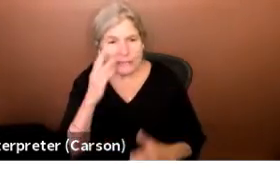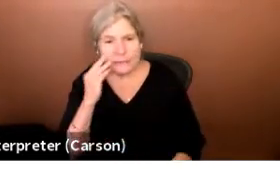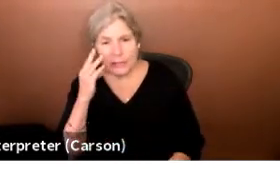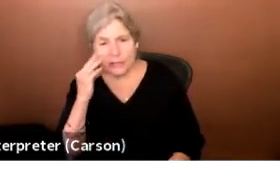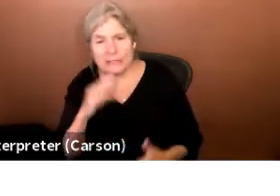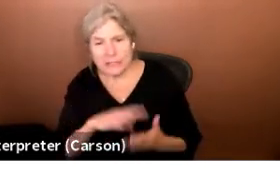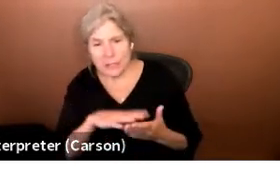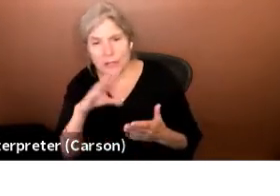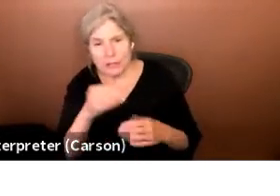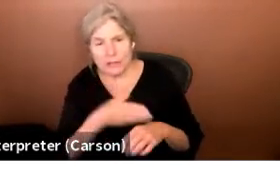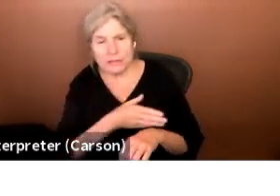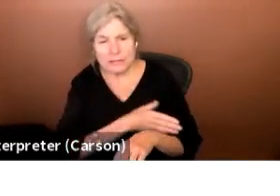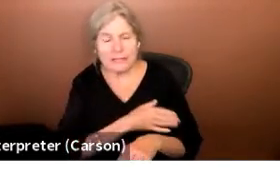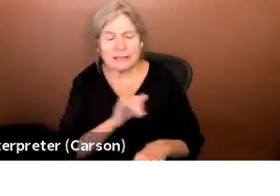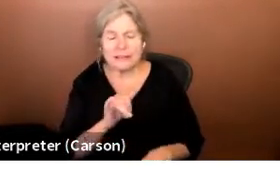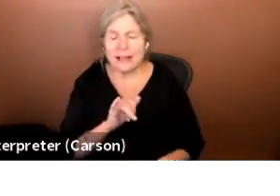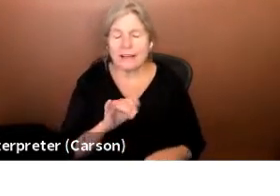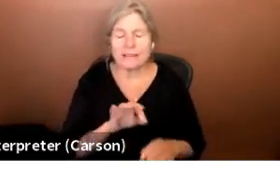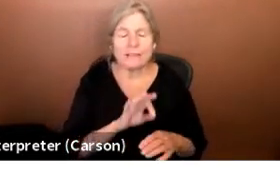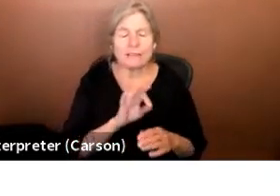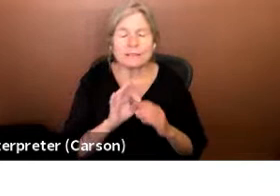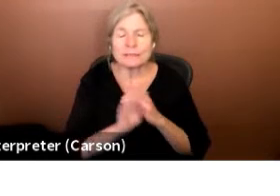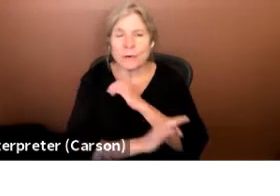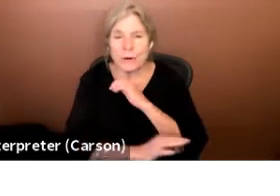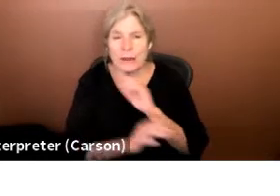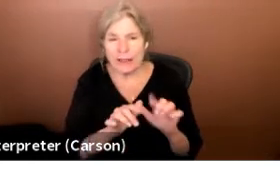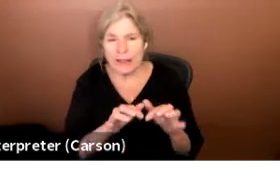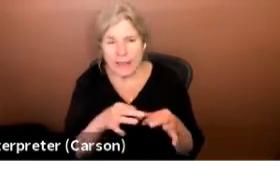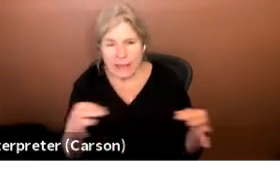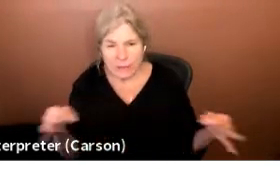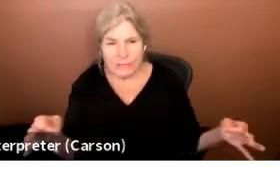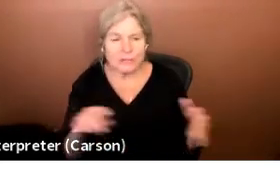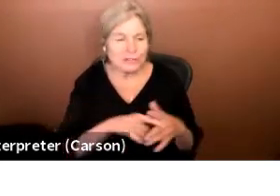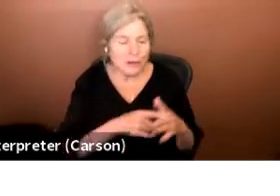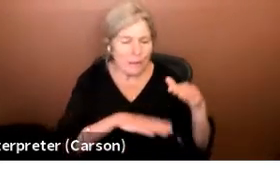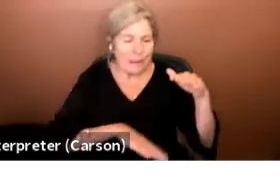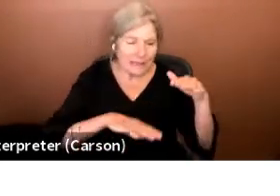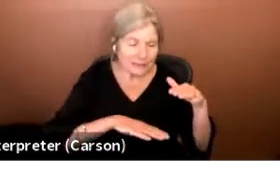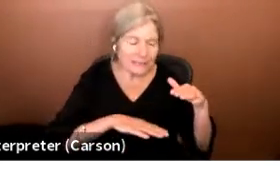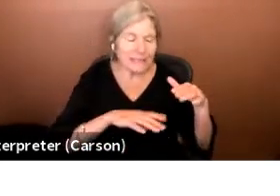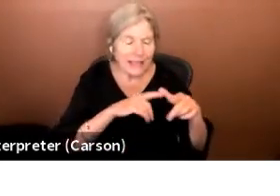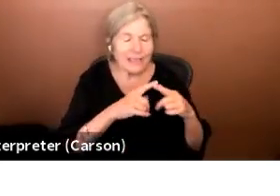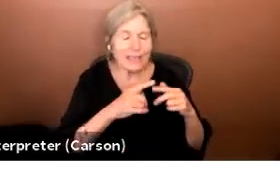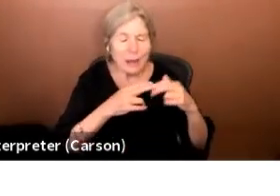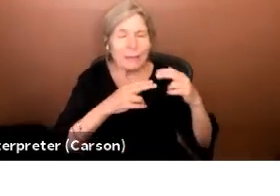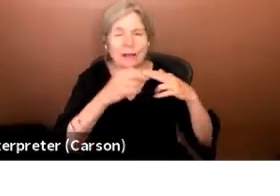foreign language. You start with a basic concept and the difficulty moves up, the